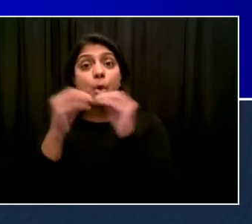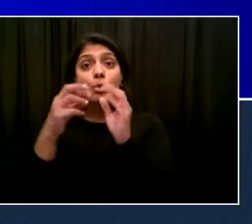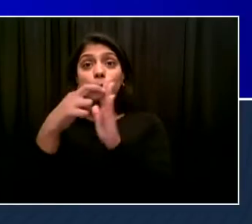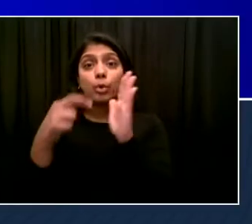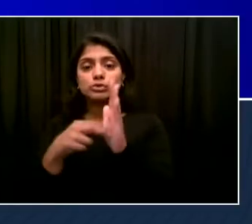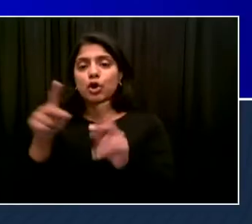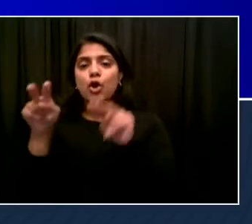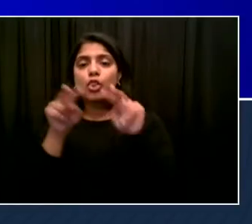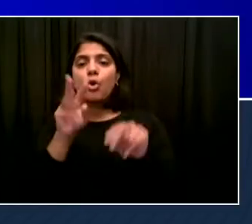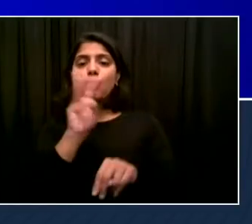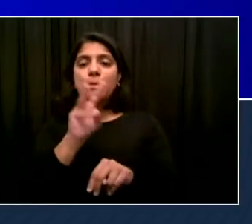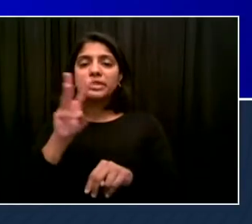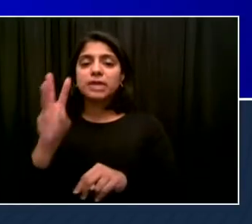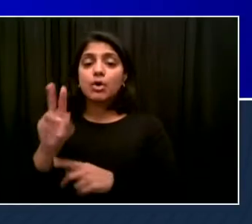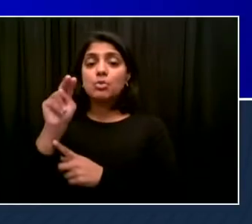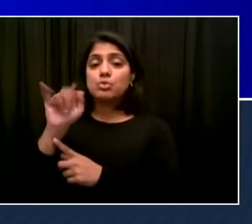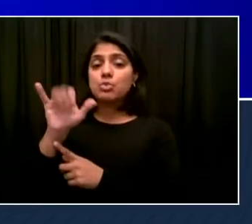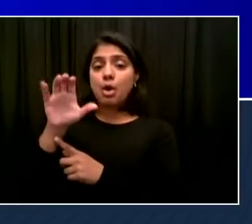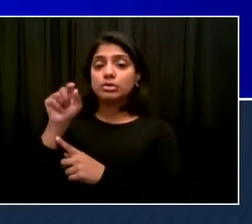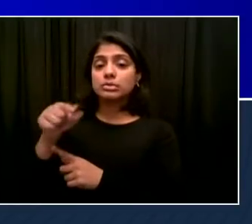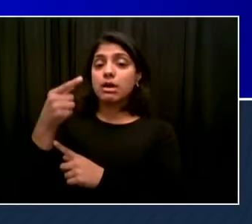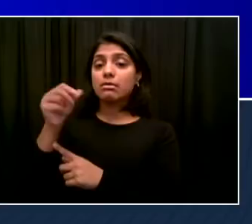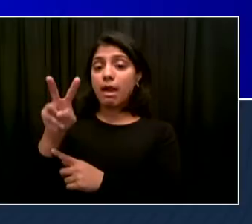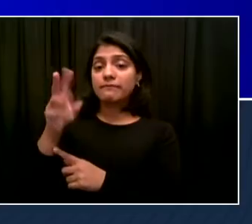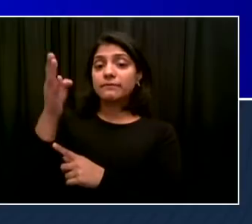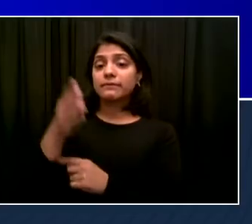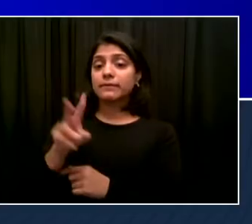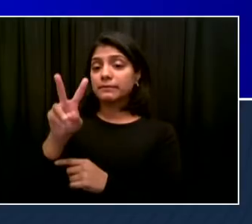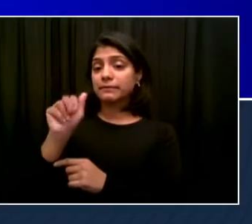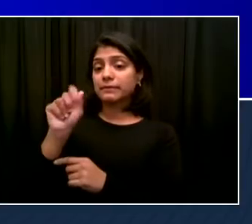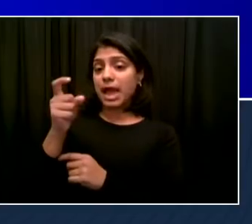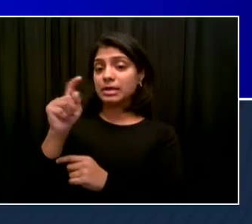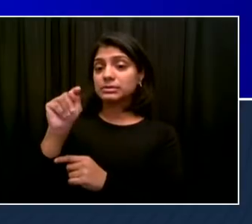NYC.GOV/FAX TO WORK. ALL THE GUIDANCE THAT WILL TAKE